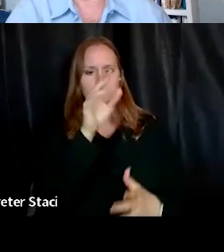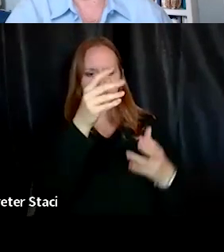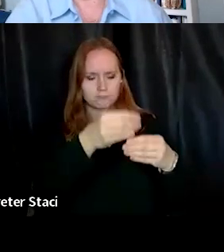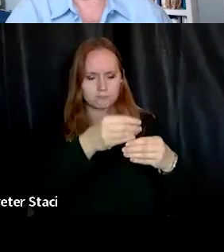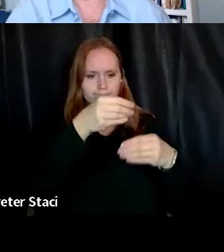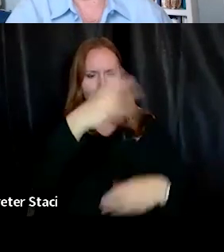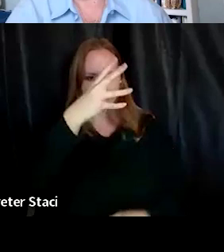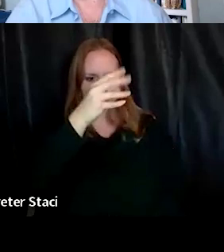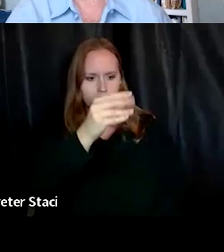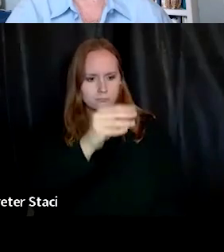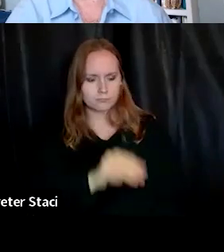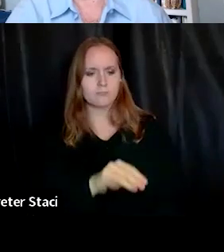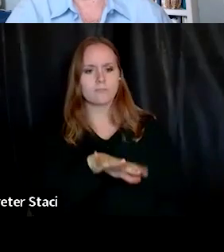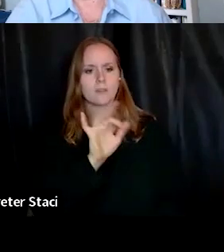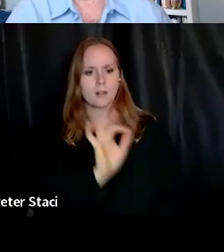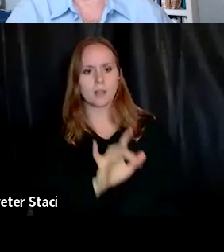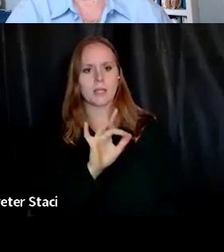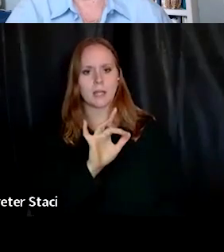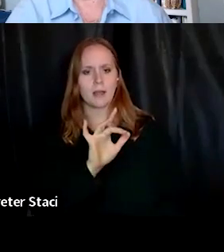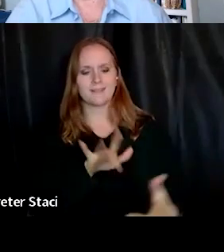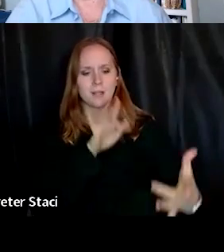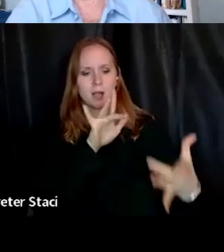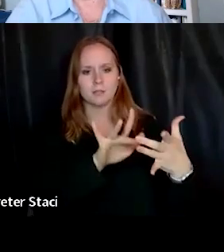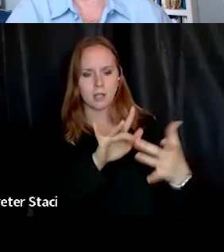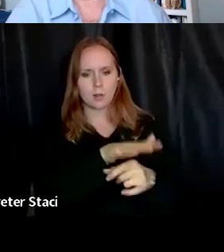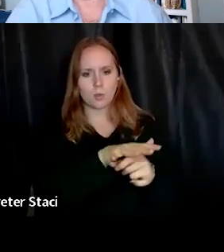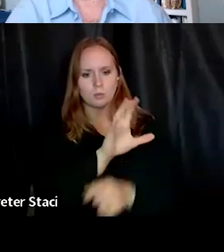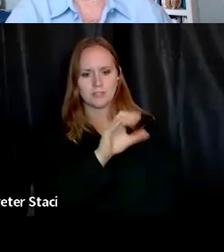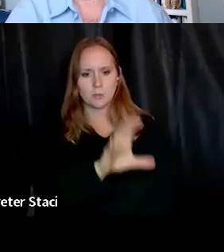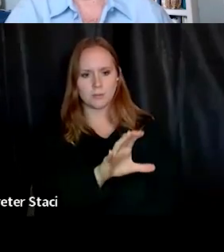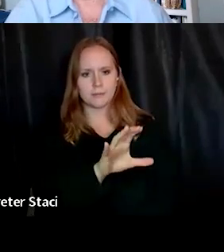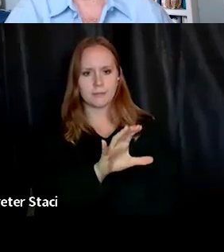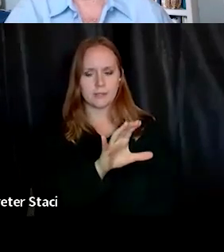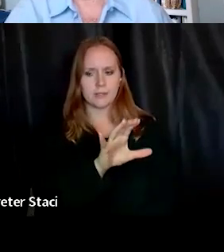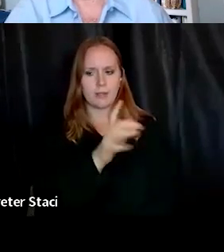They will list all the CoCs within that state. And, again, every state is kind of,